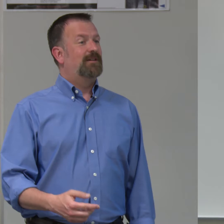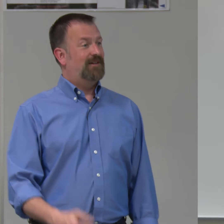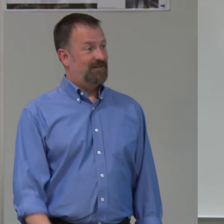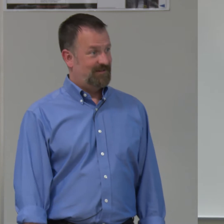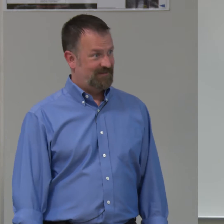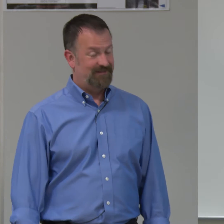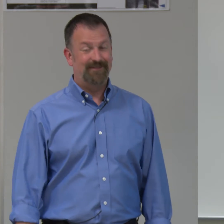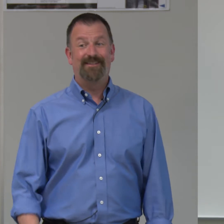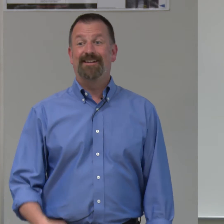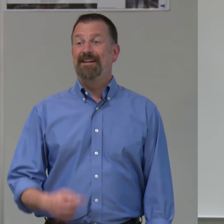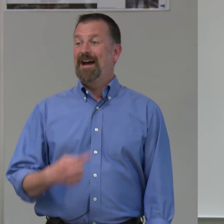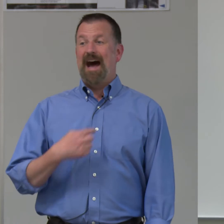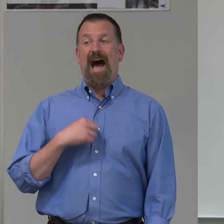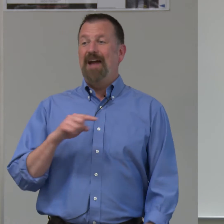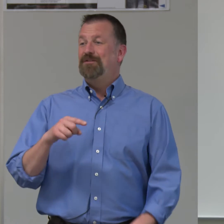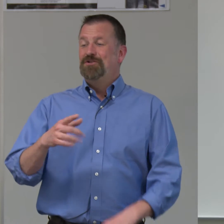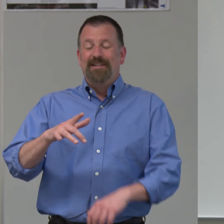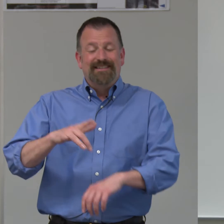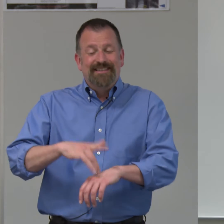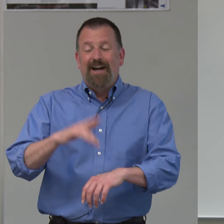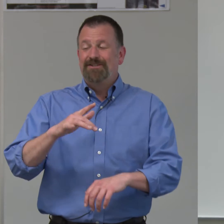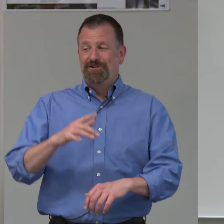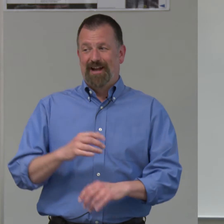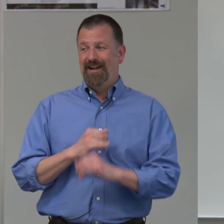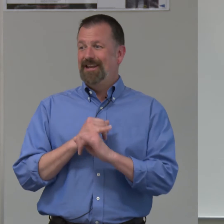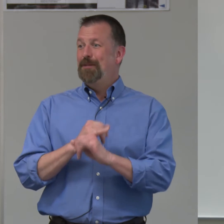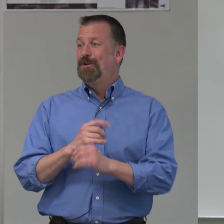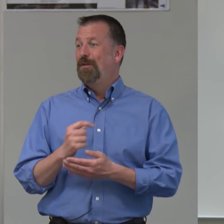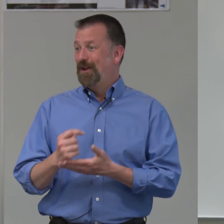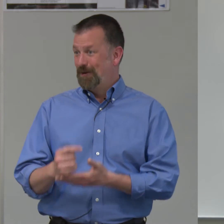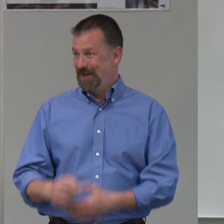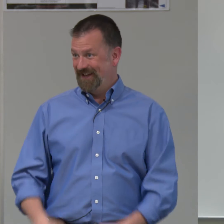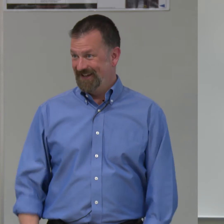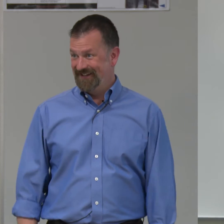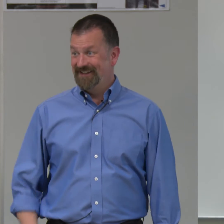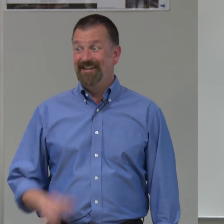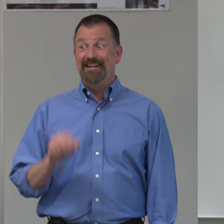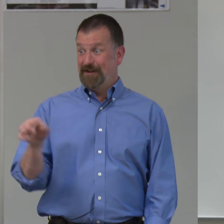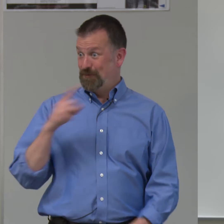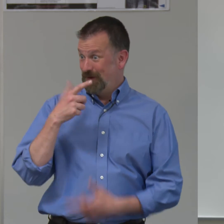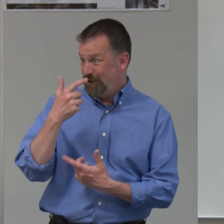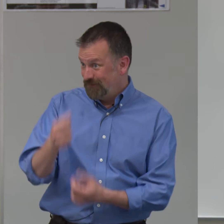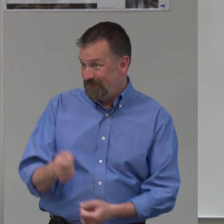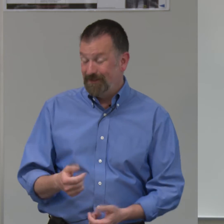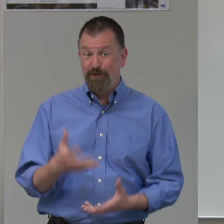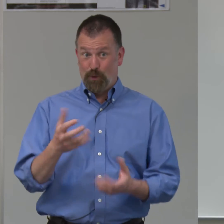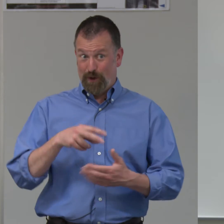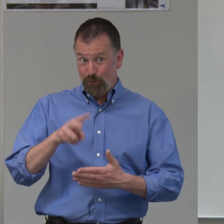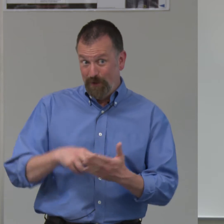I have just touched on a little bit of immunotherapy. If you're interested in this and want to do more reading,